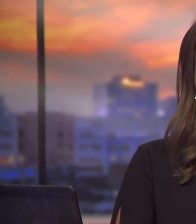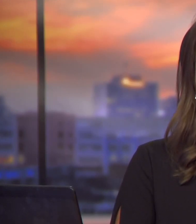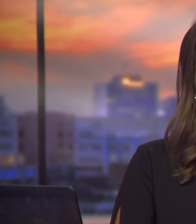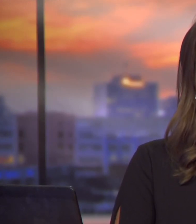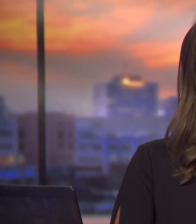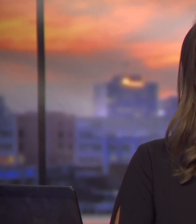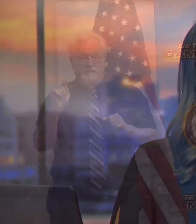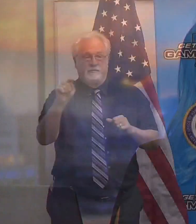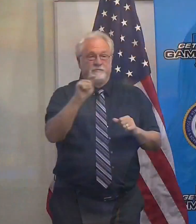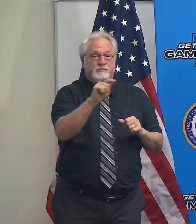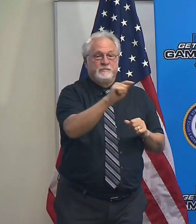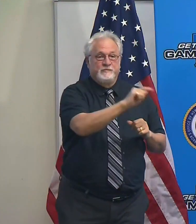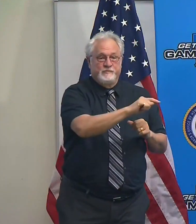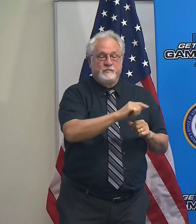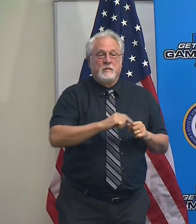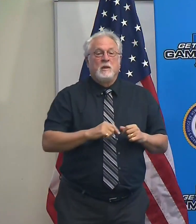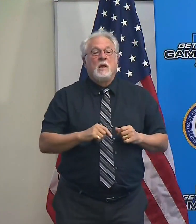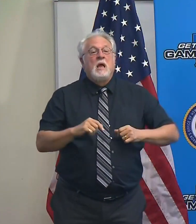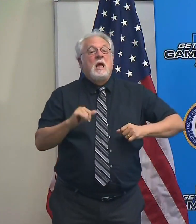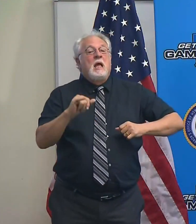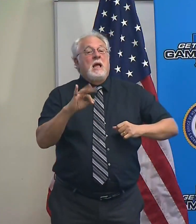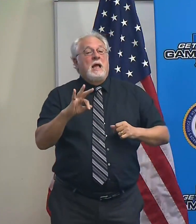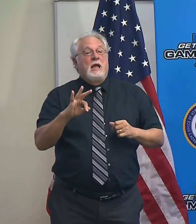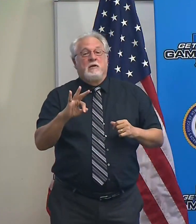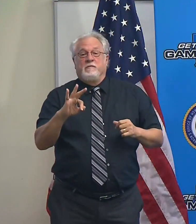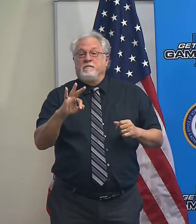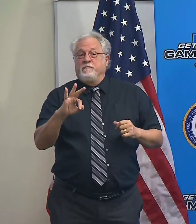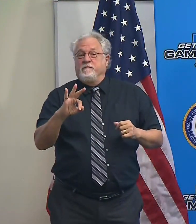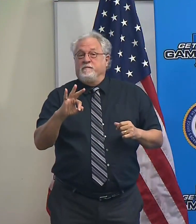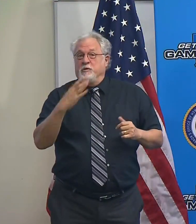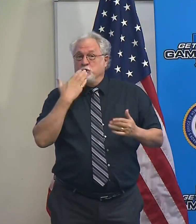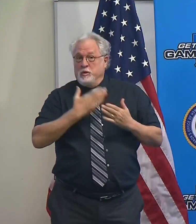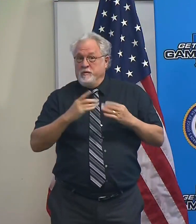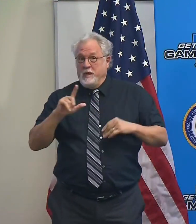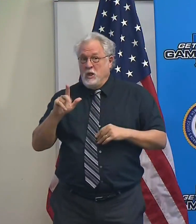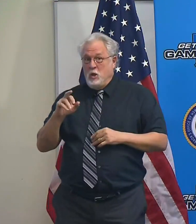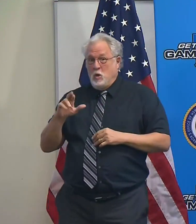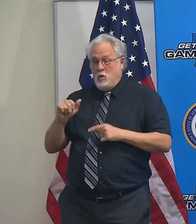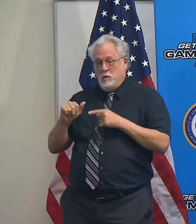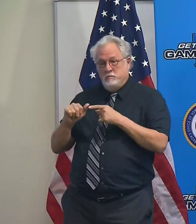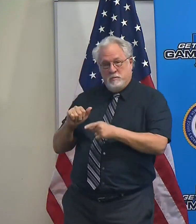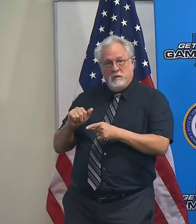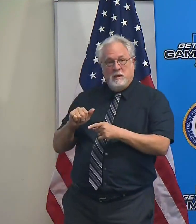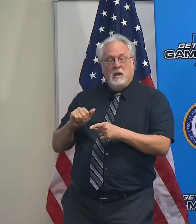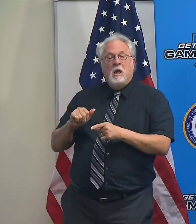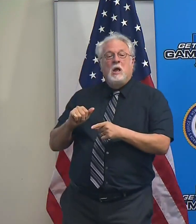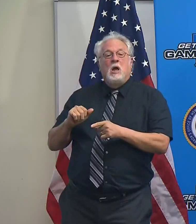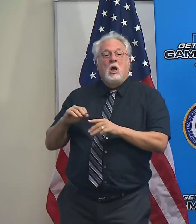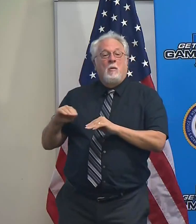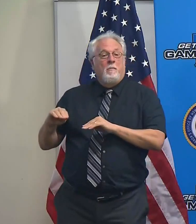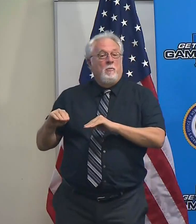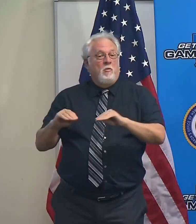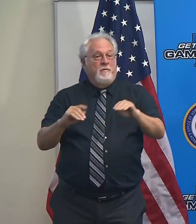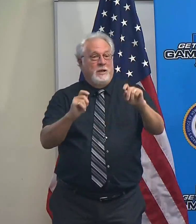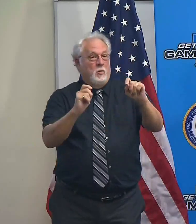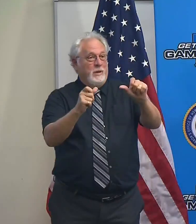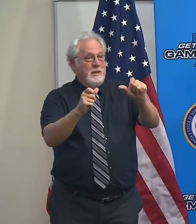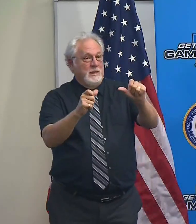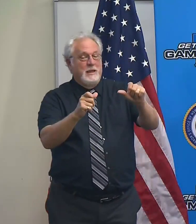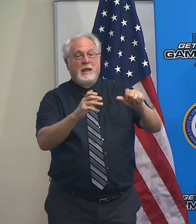FINE TUNE THINGS FOR A FINE TUNE THINGS FOR A POTENTIAL FINE TUNE THINGS FOR A POTENTIAL MAJOR FINE TUNE THINGS FOR A POTENTIAL MAJOR HURRICANE, POTENTIAL MAJOR HURRICANE, POTENTIAL MAJOR HURRICANE, SOMETHING POTENTIAL MAJOR HURRICANE, SOMETHING THAT POTENTIAL MAJOR HURRICANE, SOMETHING THAT HE POTENTIAL MAJOR HURRICANE, SOMETHING THAT HE EXPECTS POTENTIAL MAJOR HURRICANE, SOMETHING THAT HE EXPECTS WILL SOMETHING THAT HE EXPECTS WILL SOMETHING THAT HE EXPECTS WILL AFFECT SOMETHING THAT HE EXPECTS WILL AFFECT THE SOMETHING THAT HE EXPECTS WILL AFFECT THE ENTIRE SOMETHING THAT HE EXPECTS WILL AFFECT THE ENTIRE COAST SOMETHING THAT HE EXPECTS WILL AFFECT THE ENTIRE COAST OF AFFECT THE ENTIRE COAST OF AFFECT THE ENTIRE COAST OF LOUISIANA AFFECT THE ENTIRE COAST OF LOUISIANA IF AFFECT THE ENTIRE COAST OF LOUISIANA IF THERE